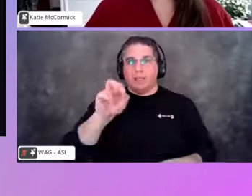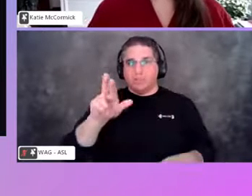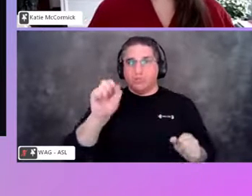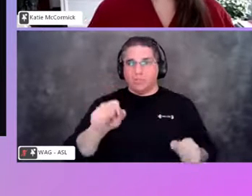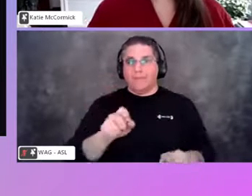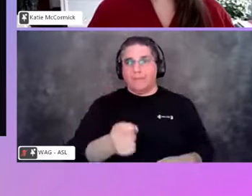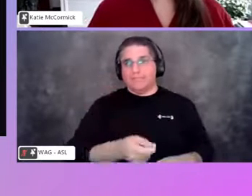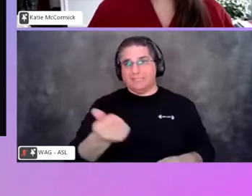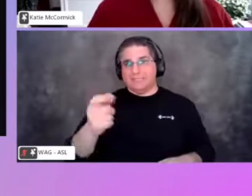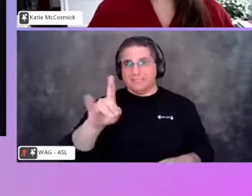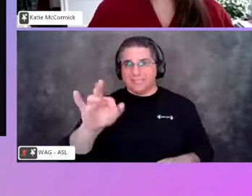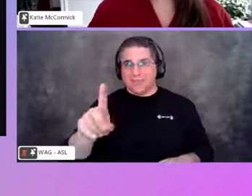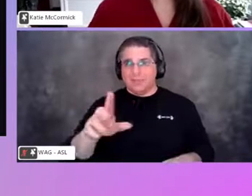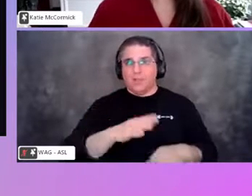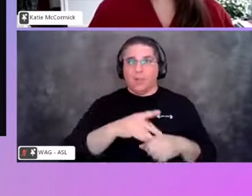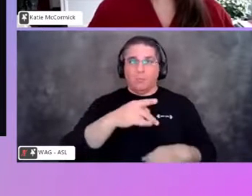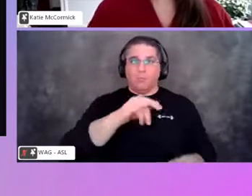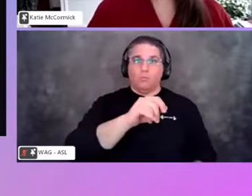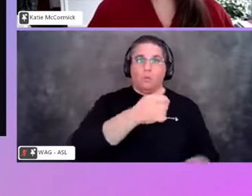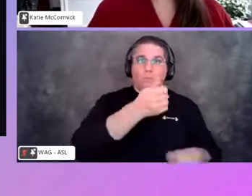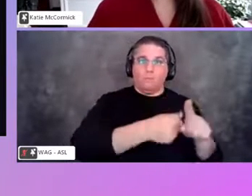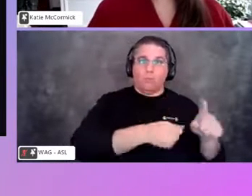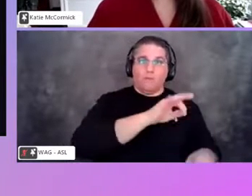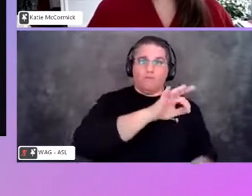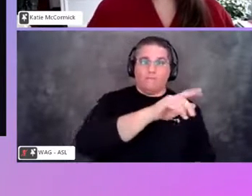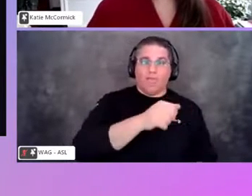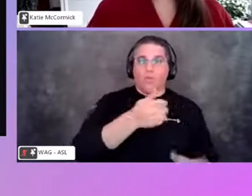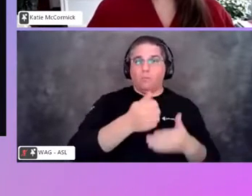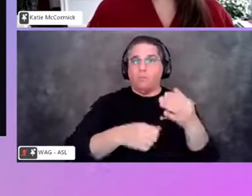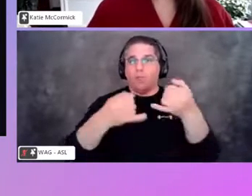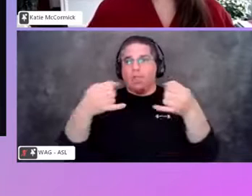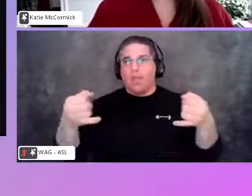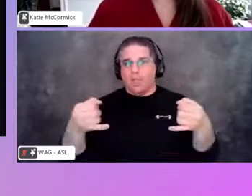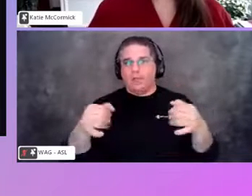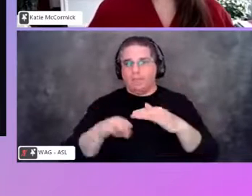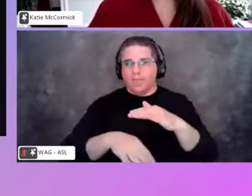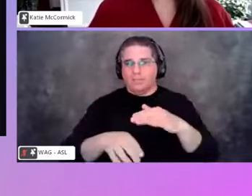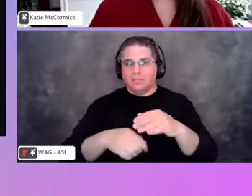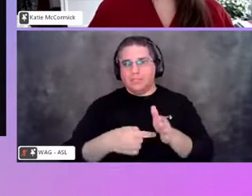then ask teams to install those within their repositories. Winters can be